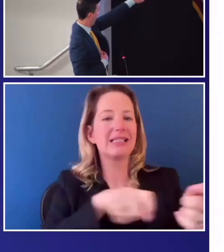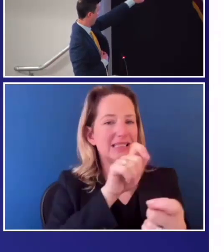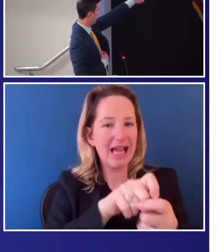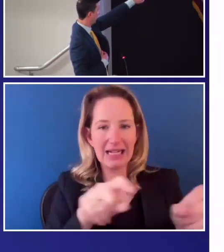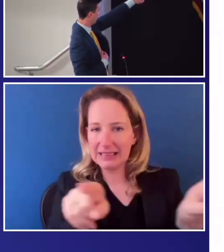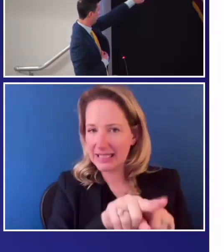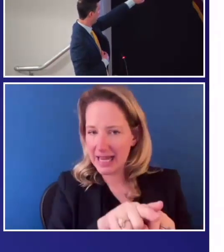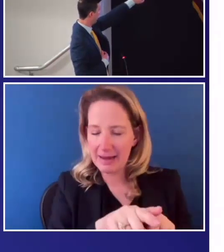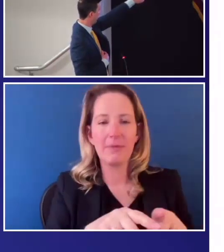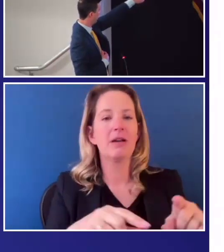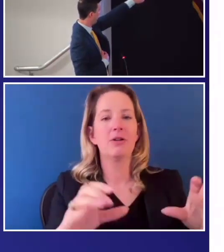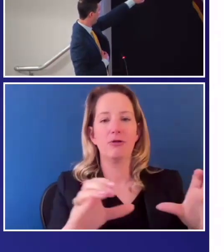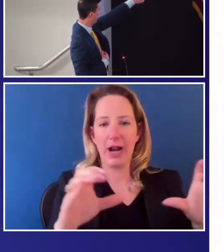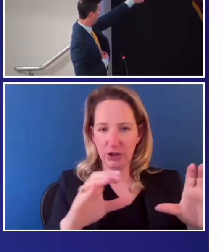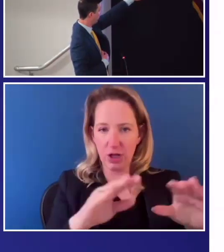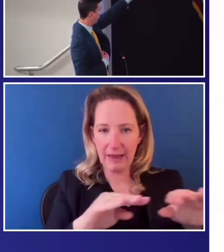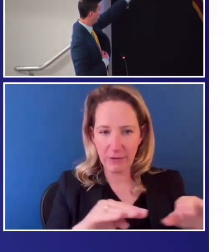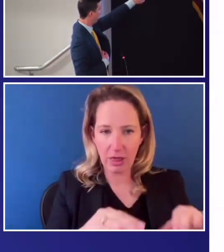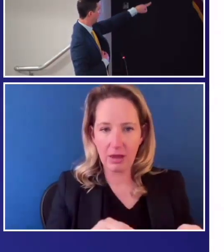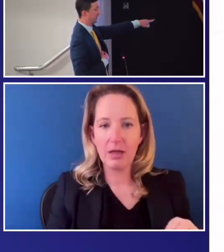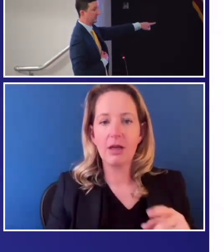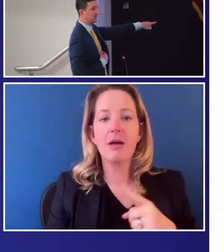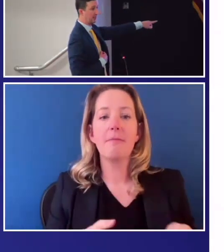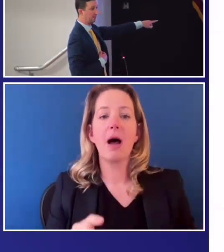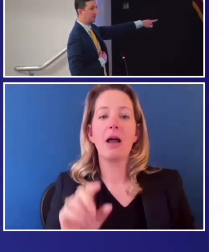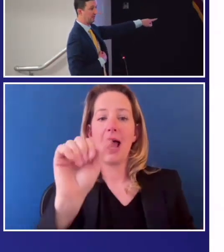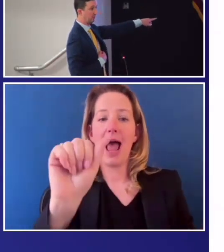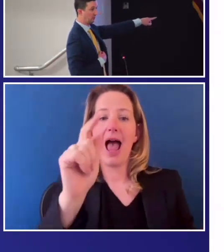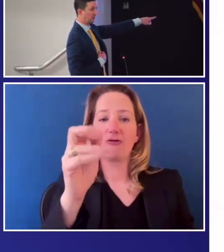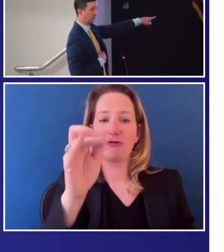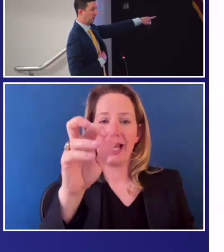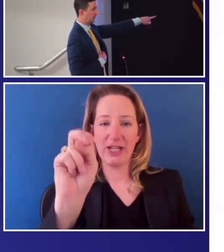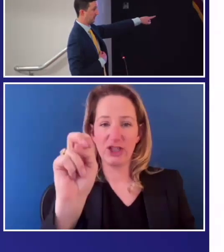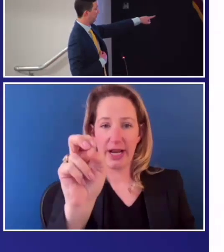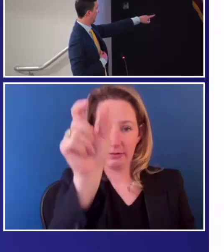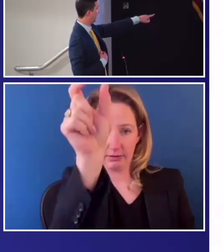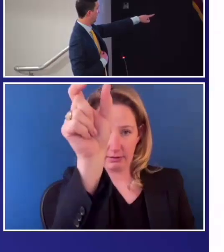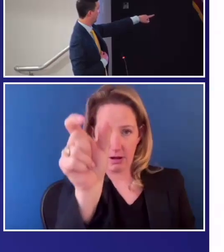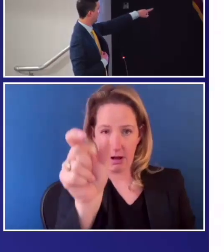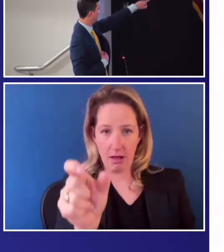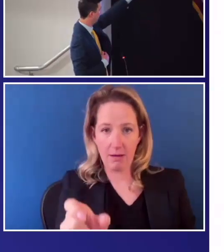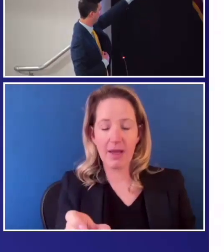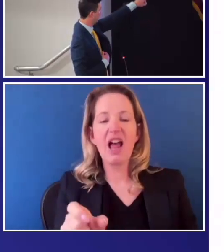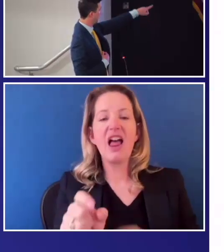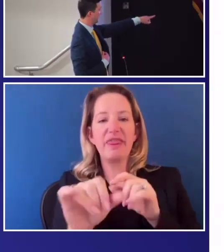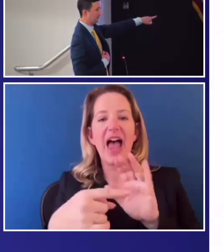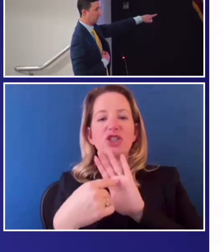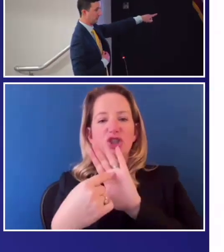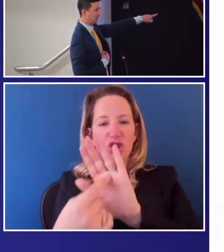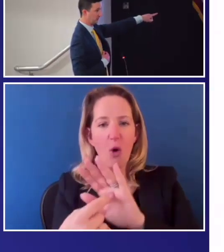The aggregation period column is showing the 14 steps that we just described on the prior slide. So step zero to step 14